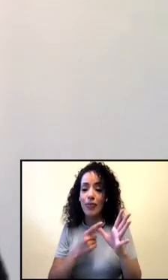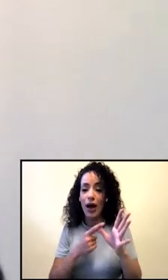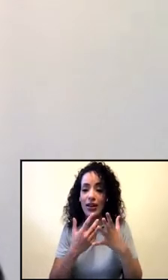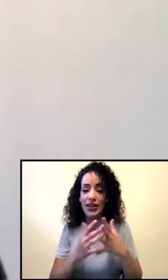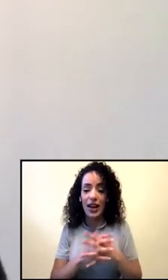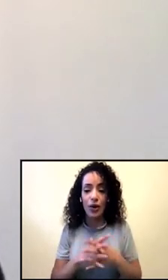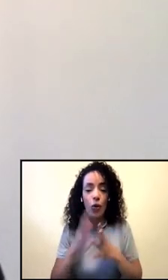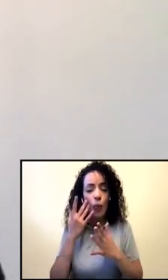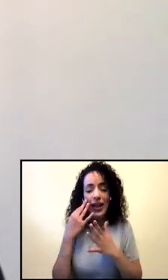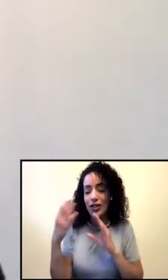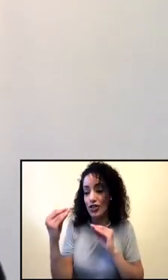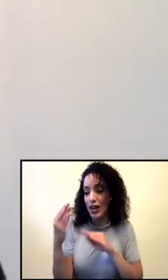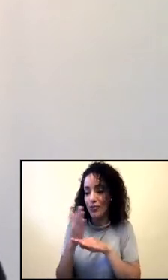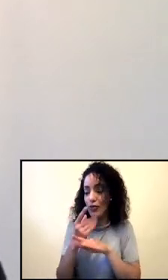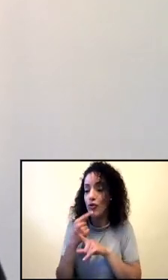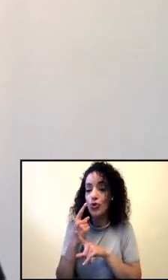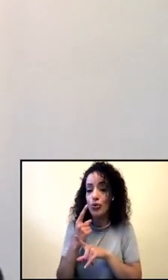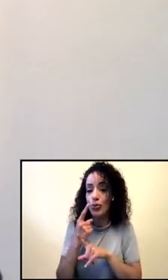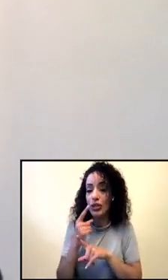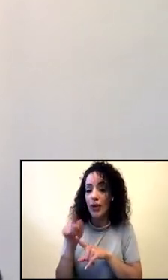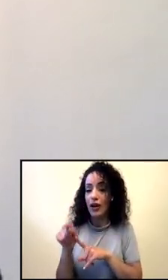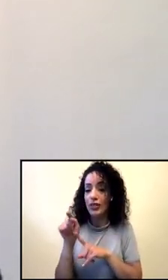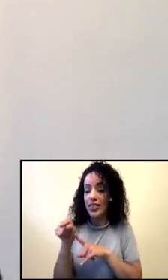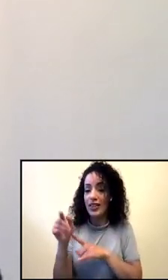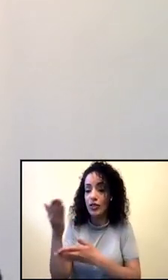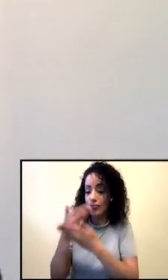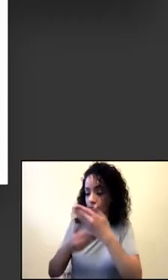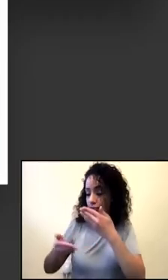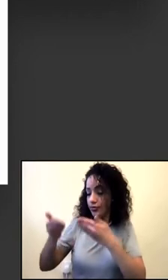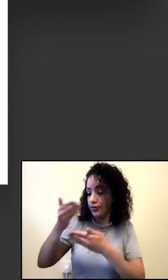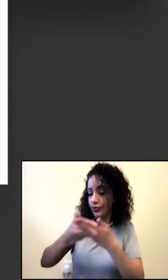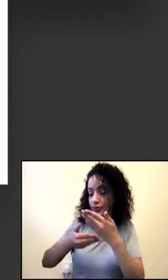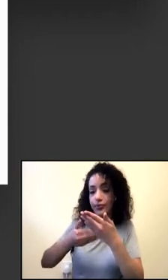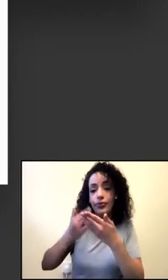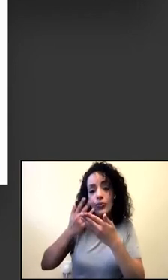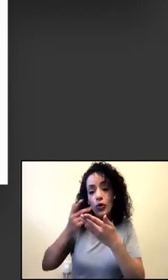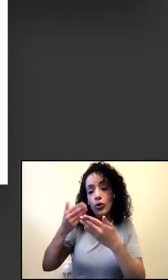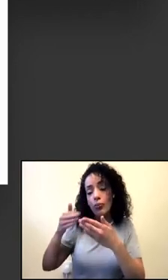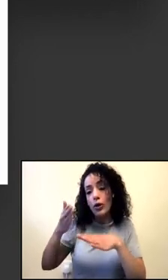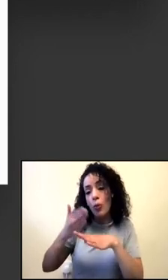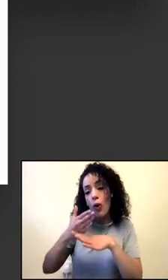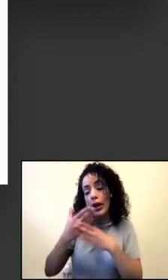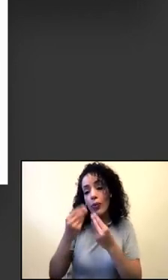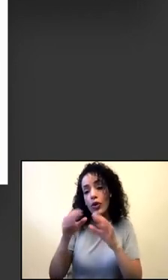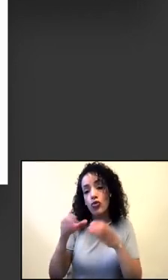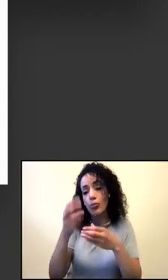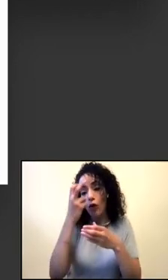you mentioned this story about when you had been working with a group of elders in an institution